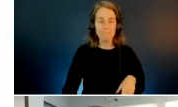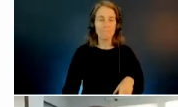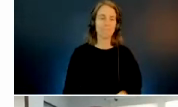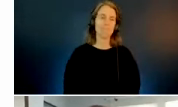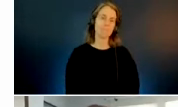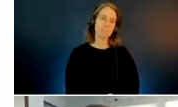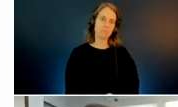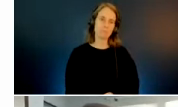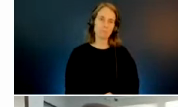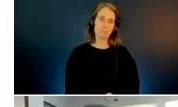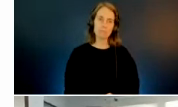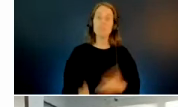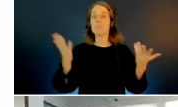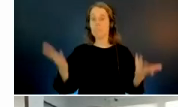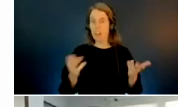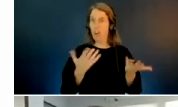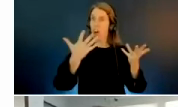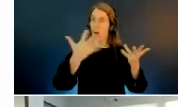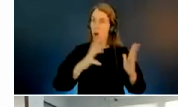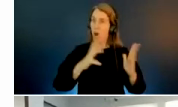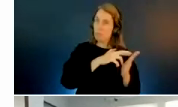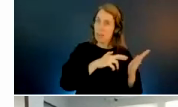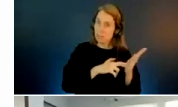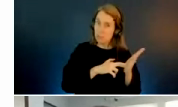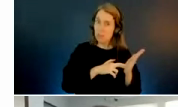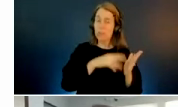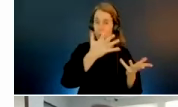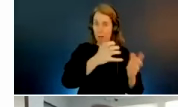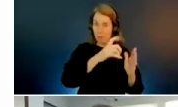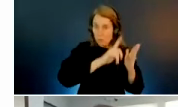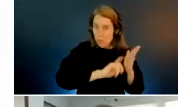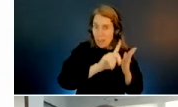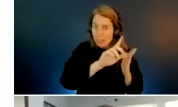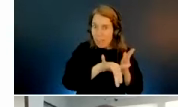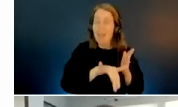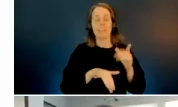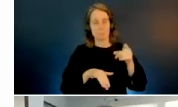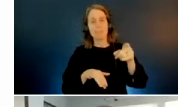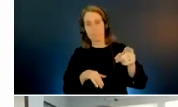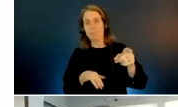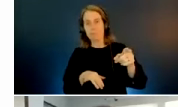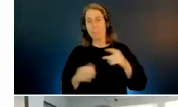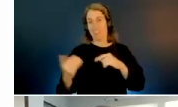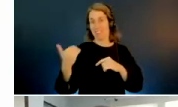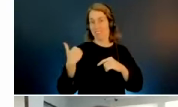check your registration um this became kind of a hot topic in the last election um and i'll tell